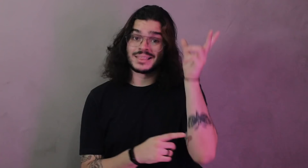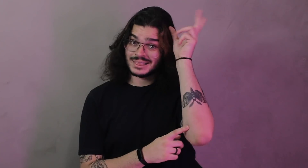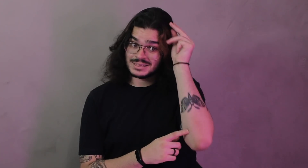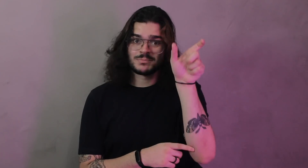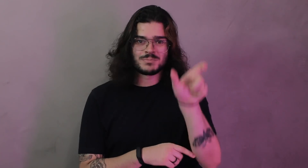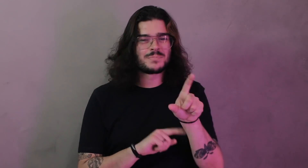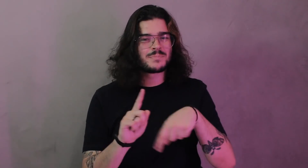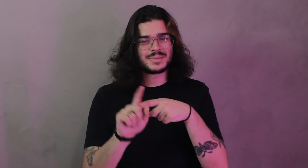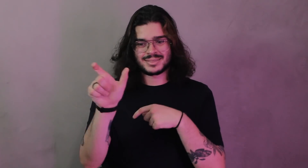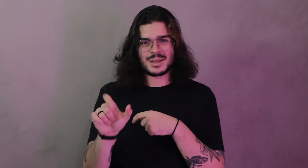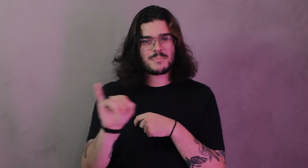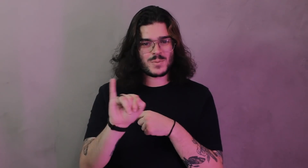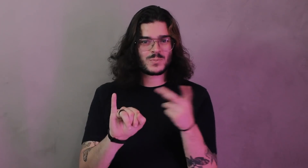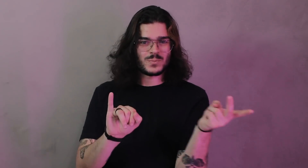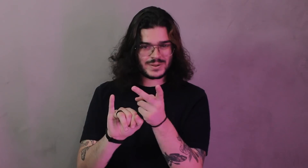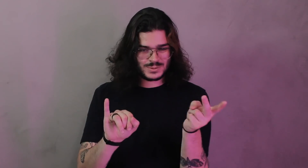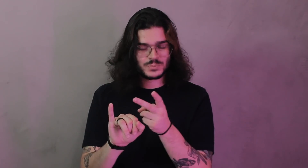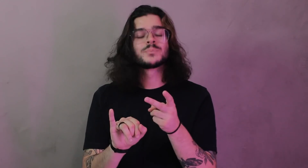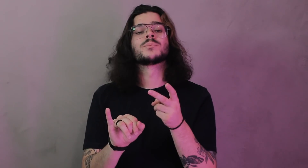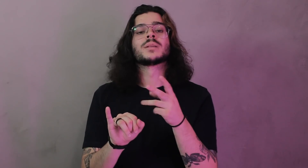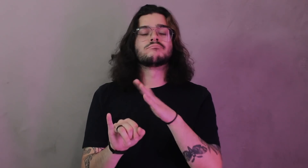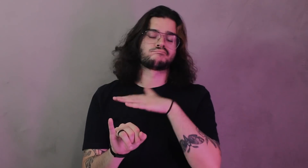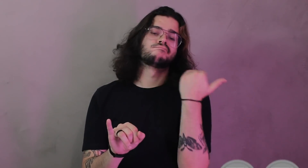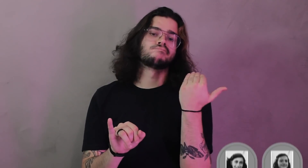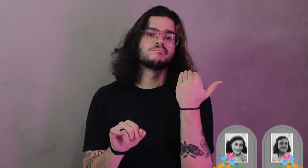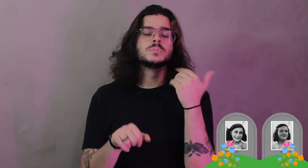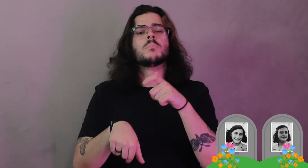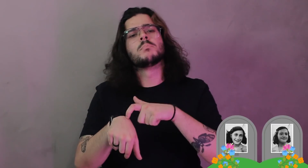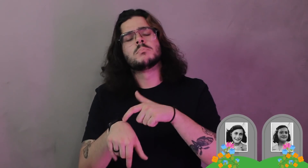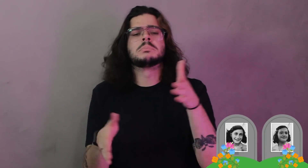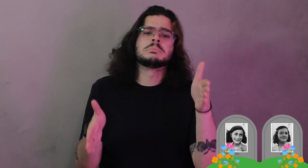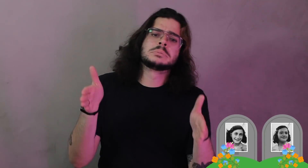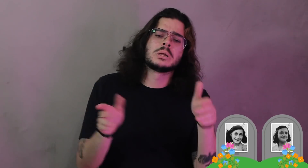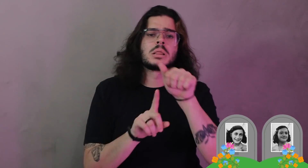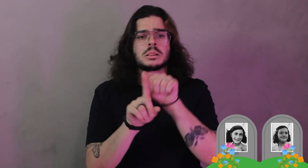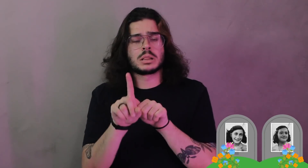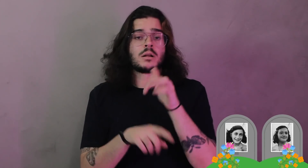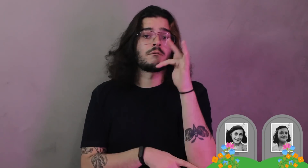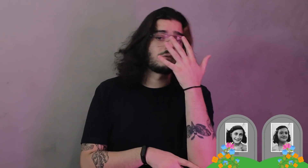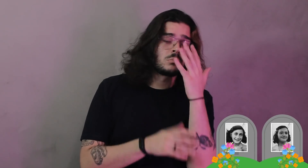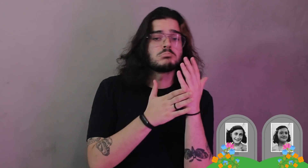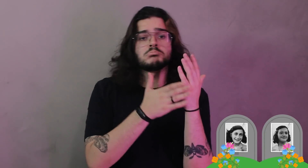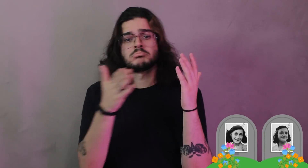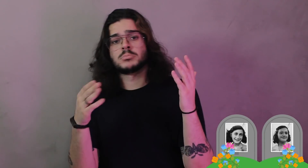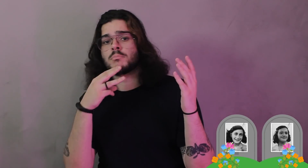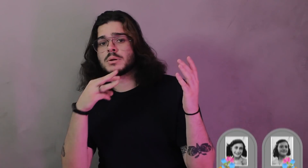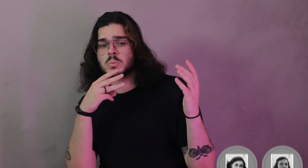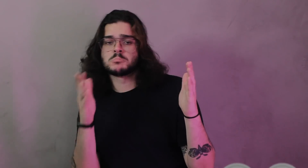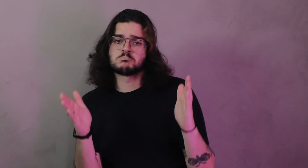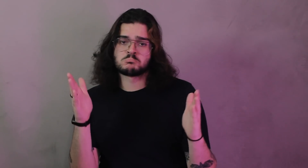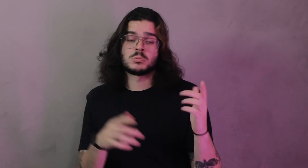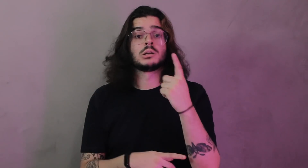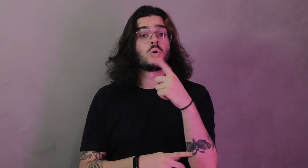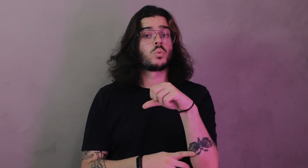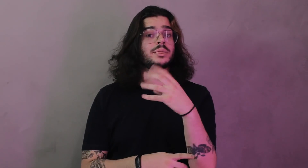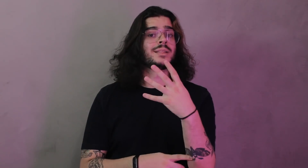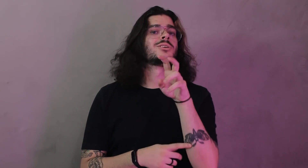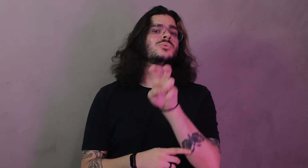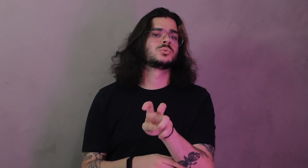Anne and her sister died between February and March 1945